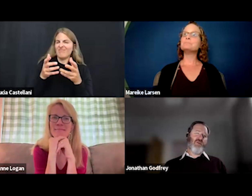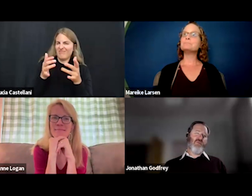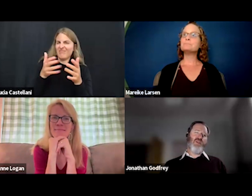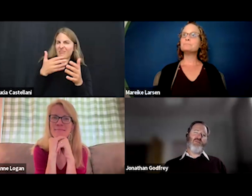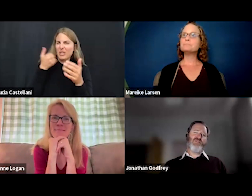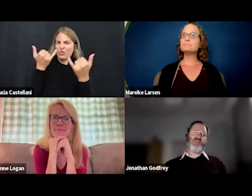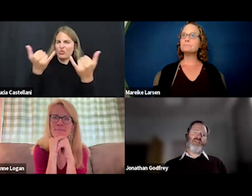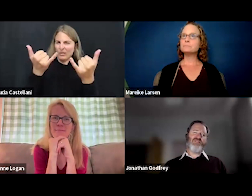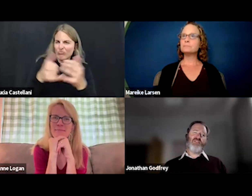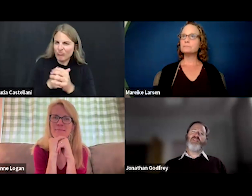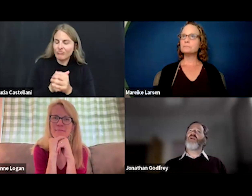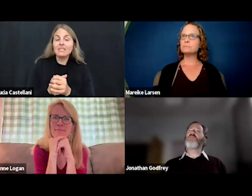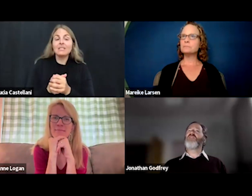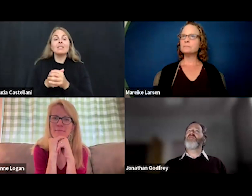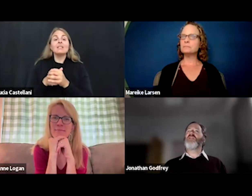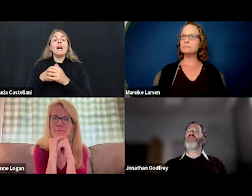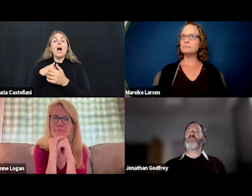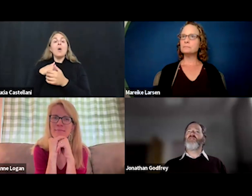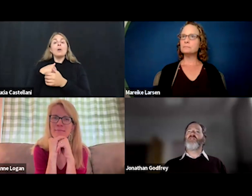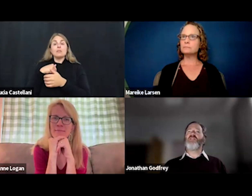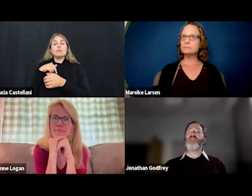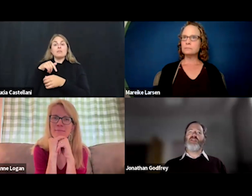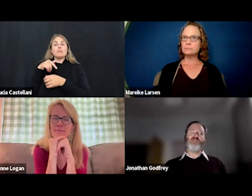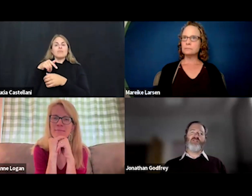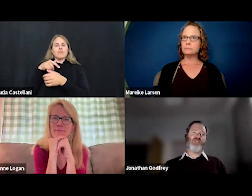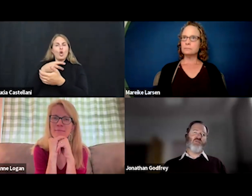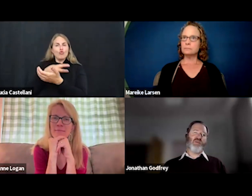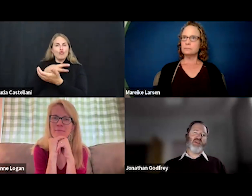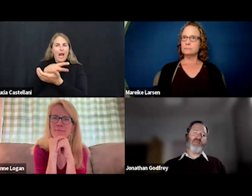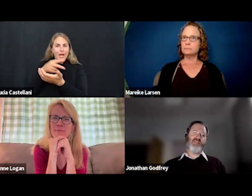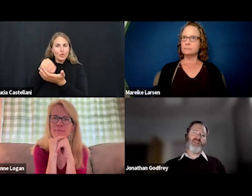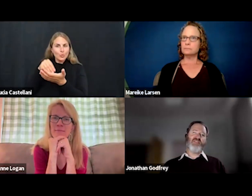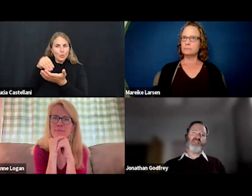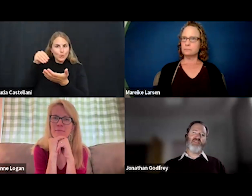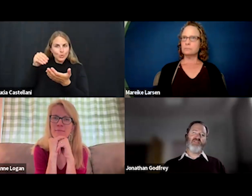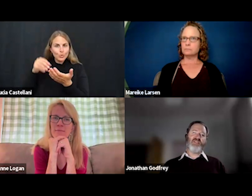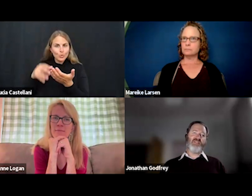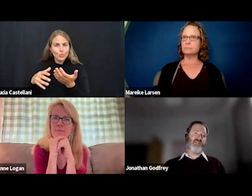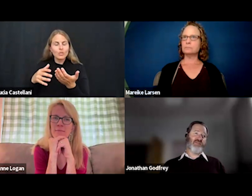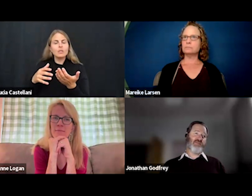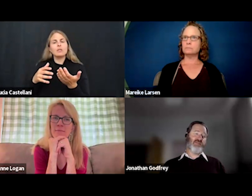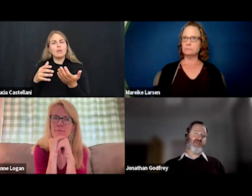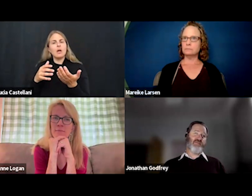When I was a grad student, I was given an opportunity to become a teaching assistant.